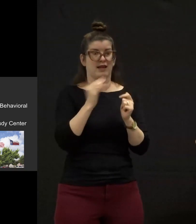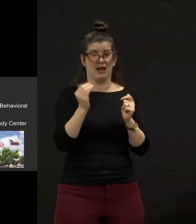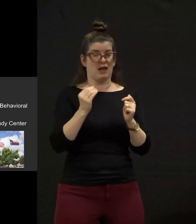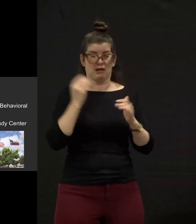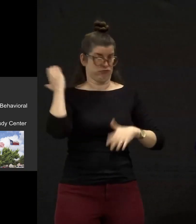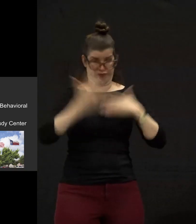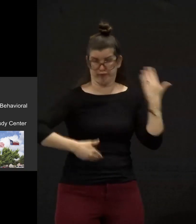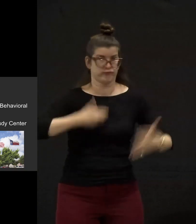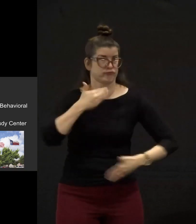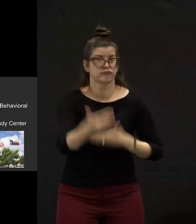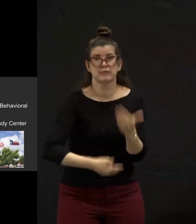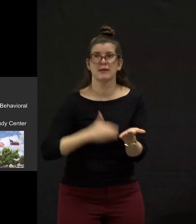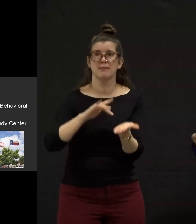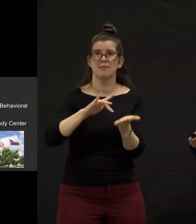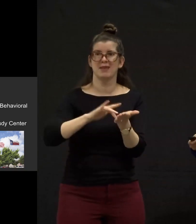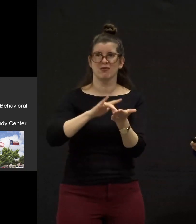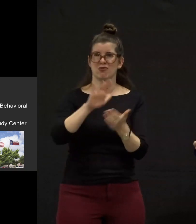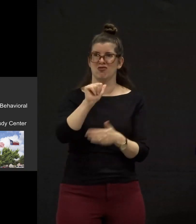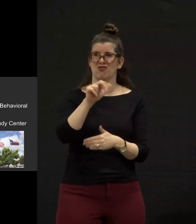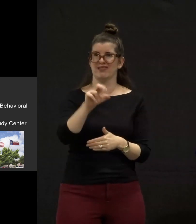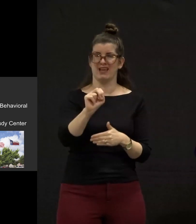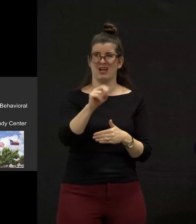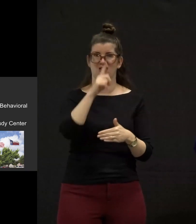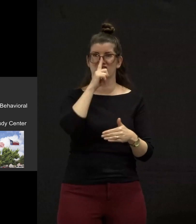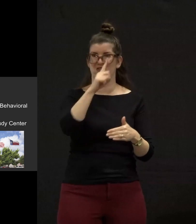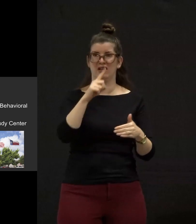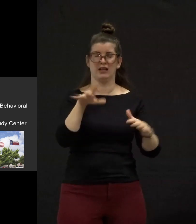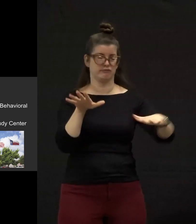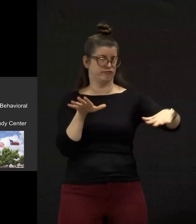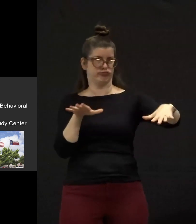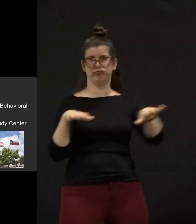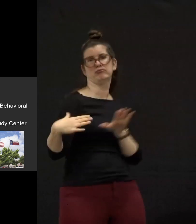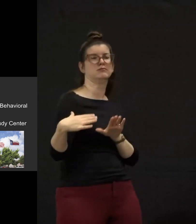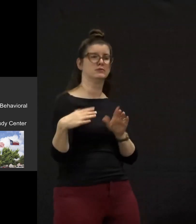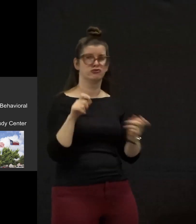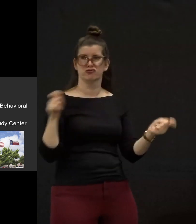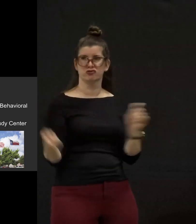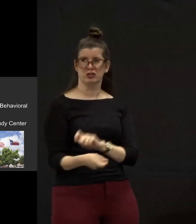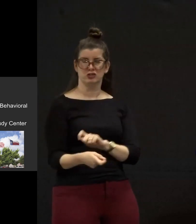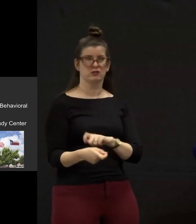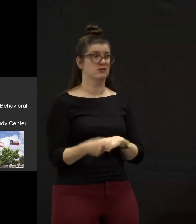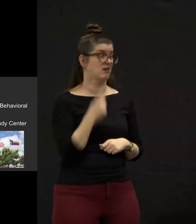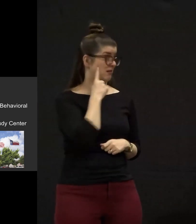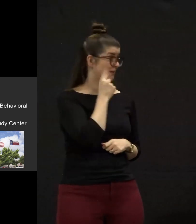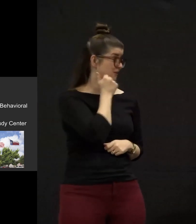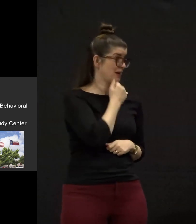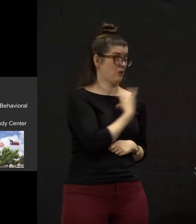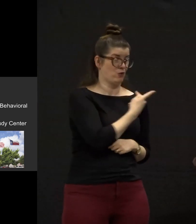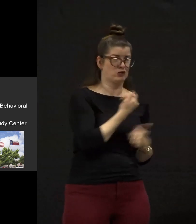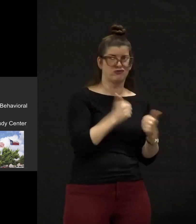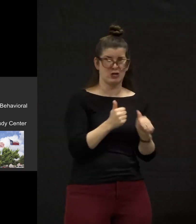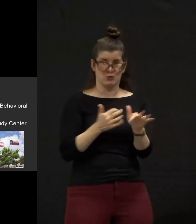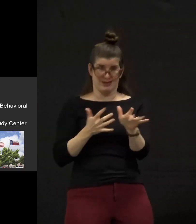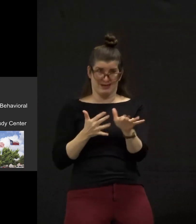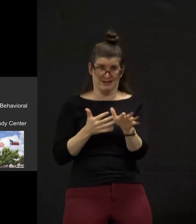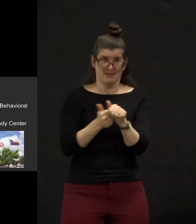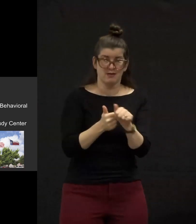the medical care landscape is changing, we are I think every day trying to catch up with our environment,